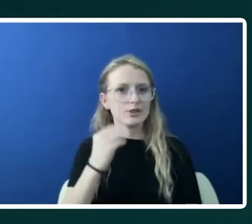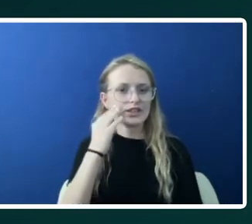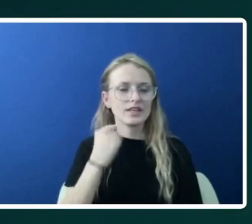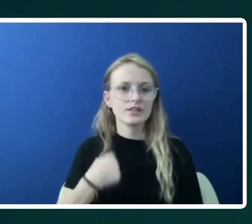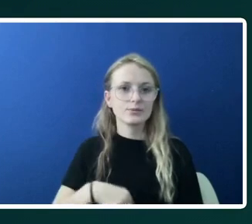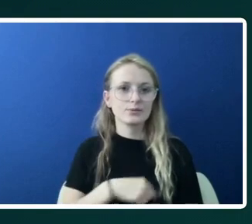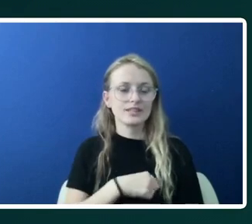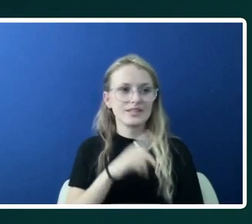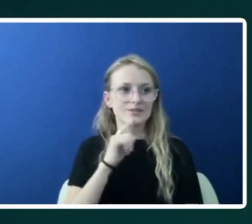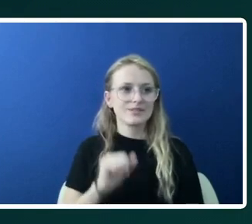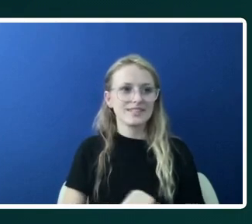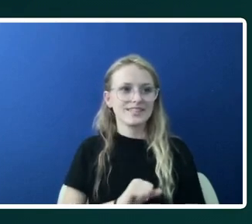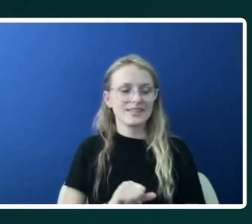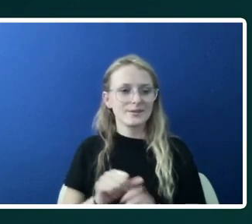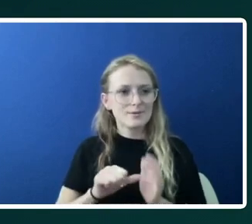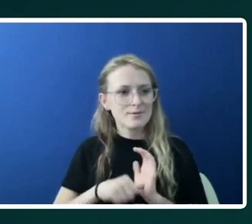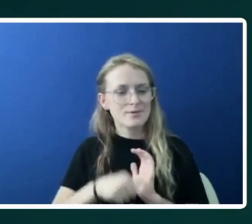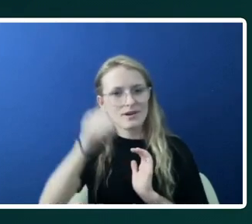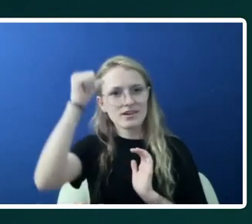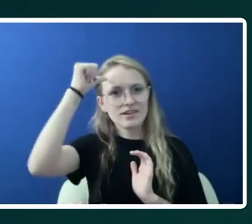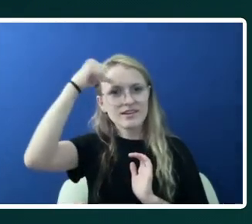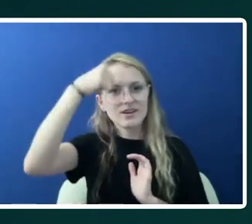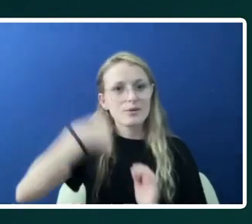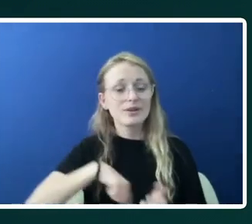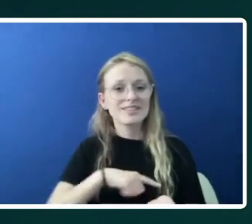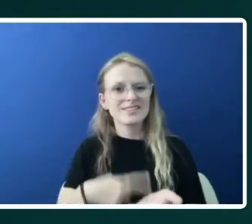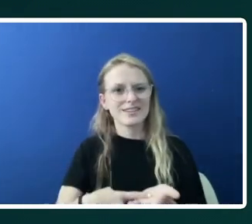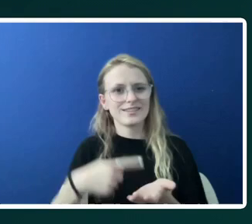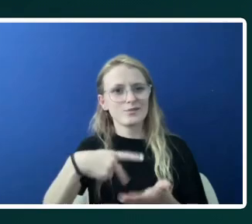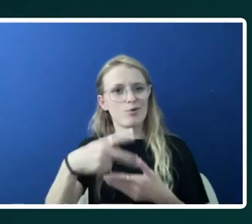we talk about these programs with people, a comment that we often get is that, "Oh,